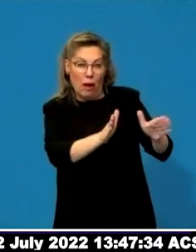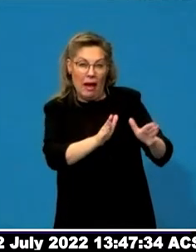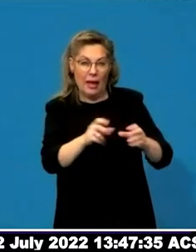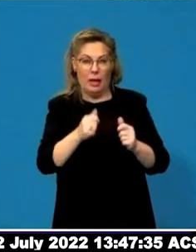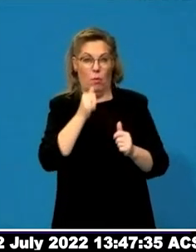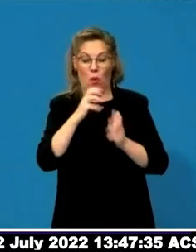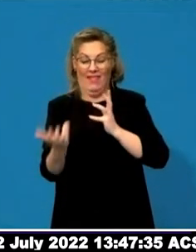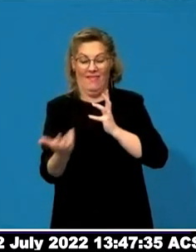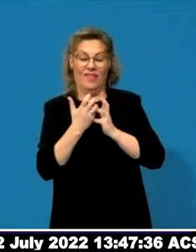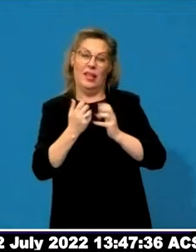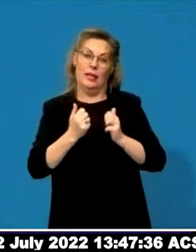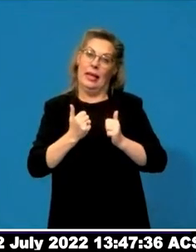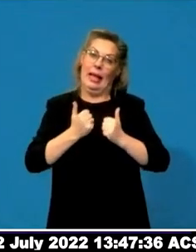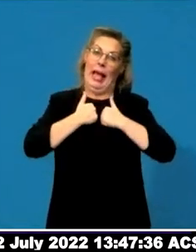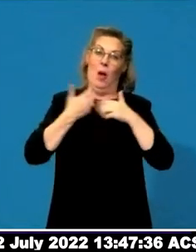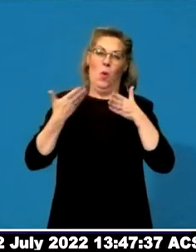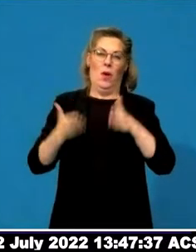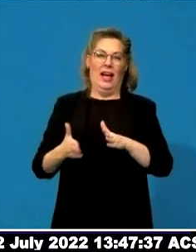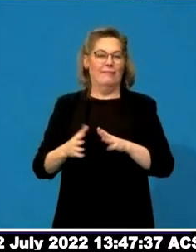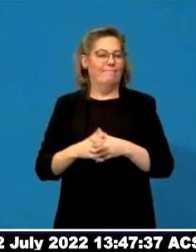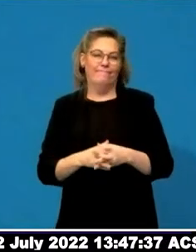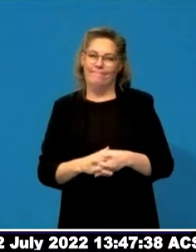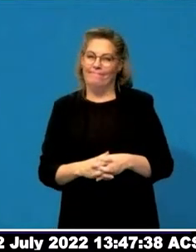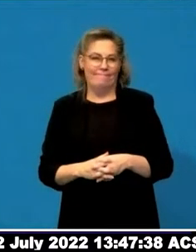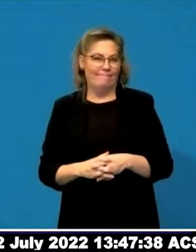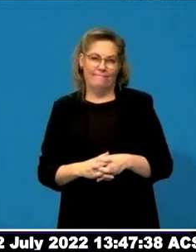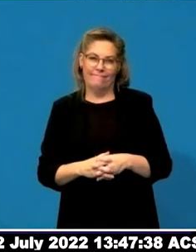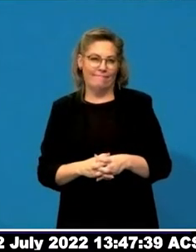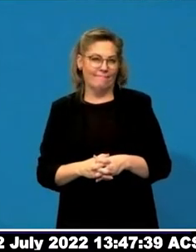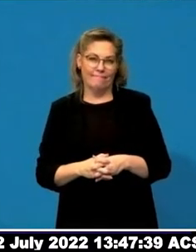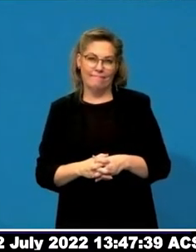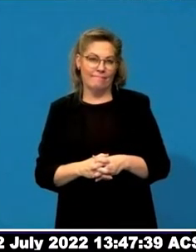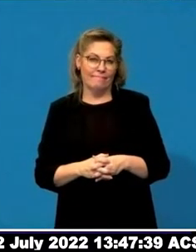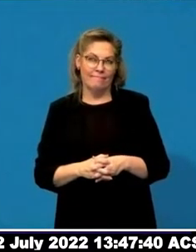It's not fitting into the remote.